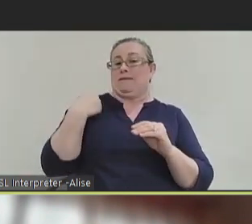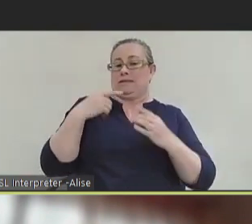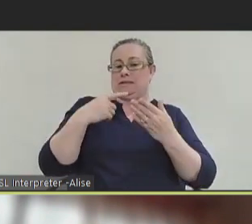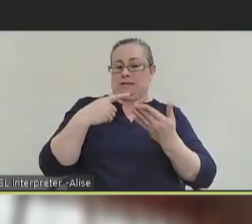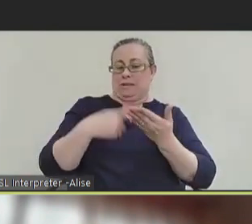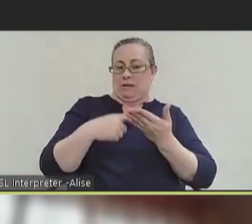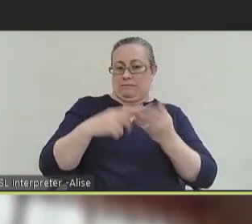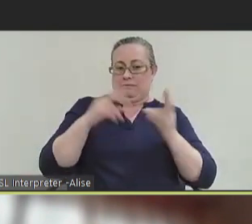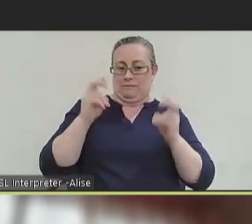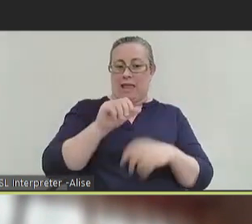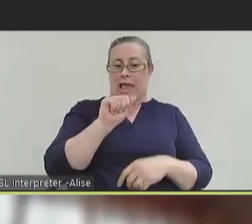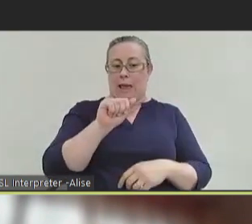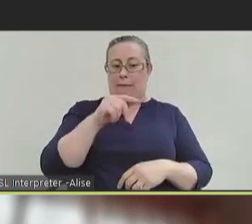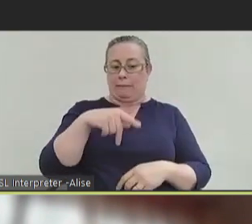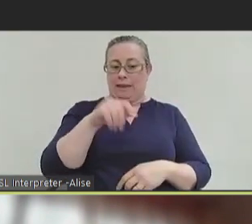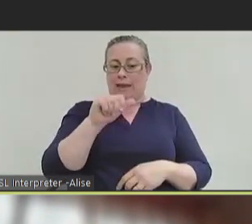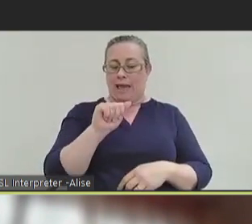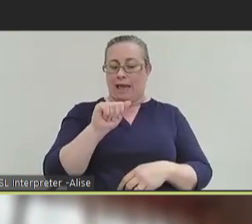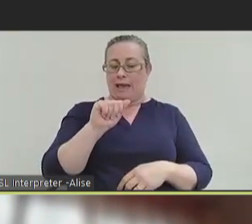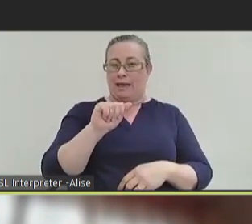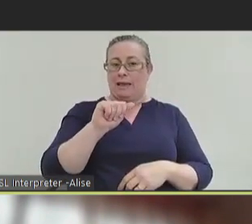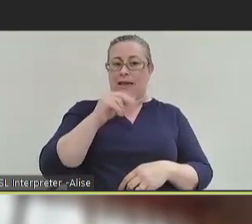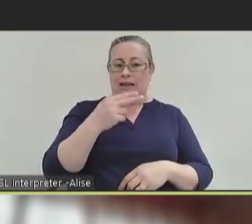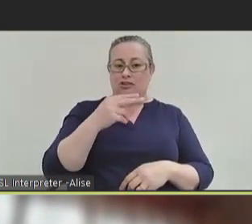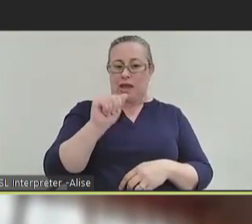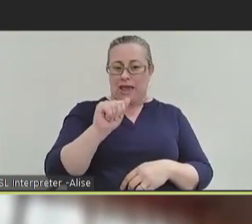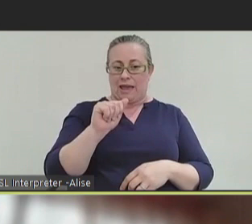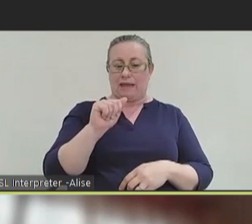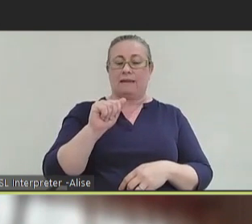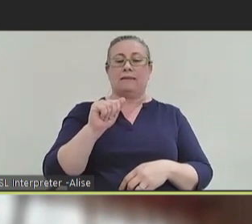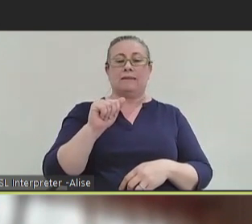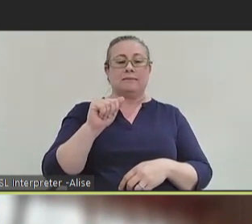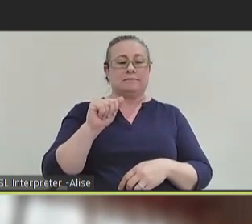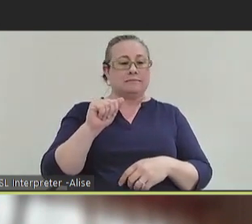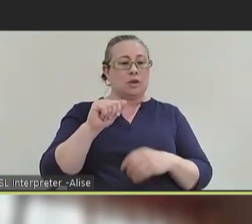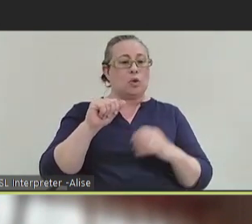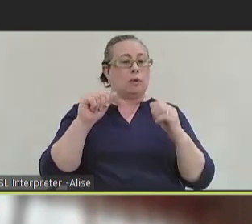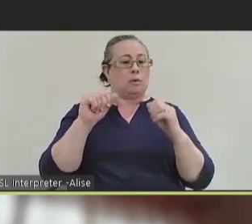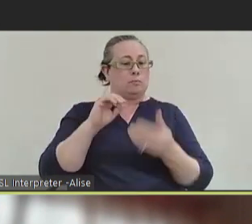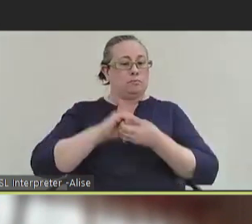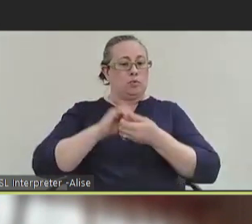APHA is collaborating and partnering with the Autism Society of America and also engaging